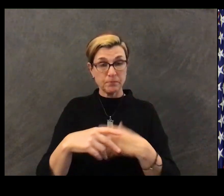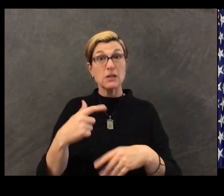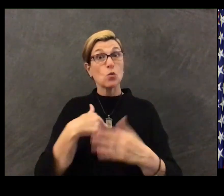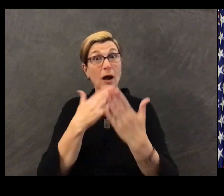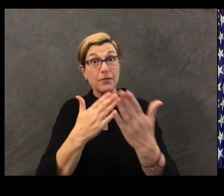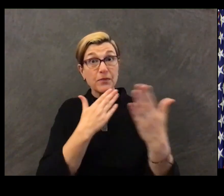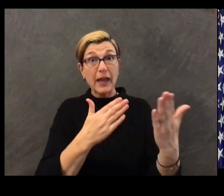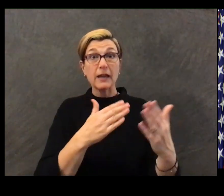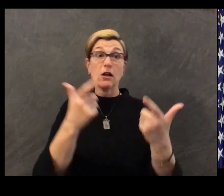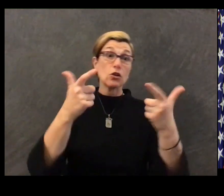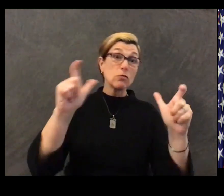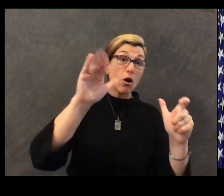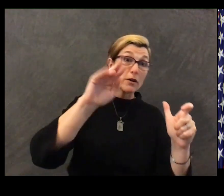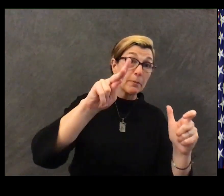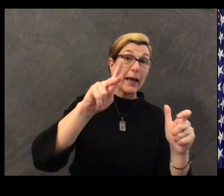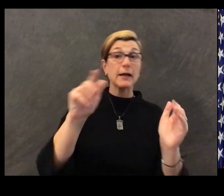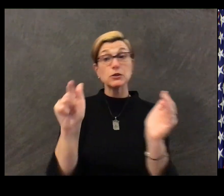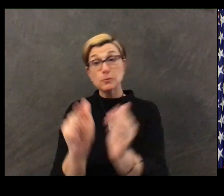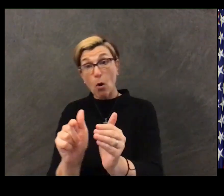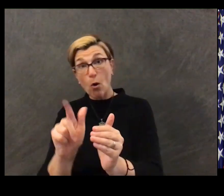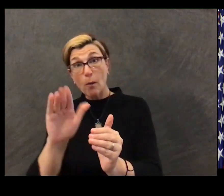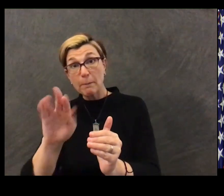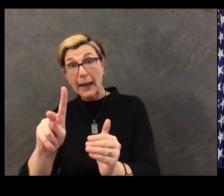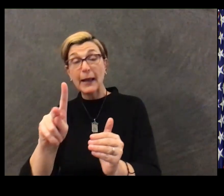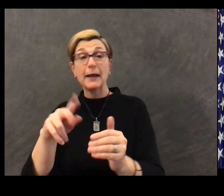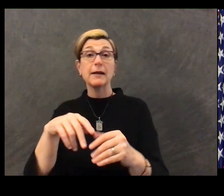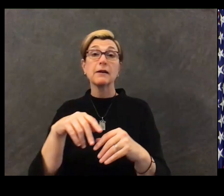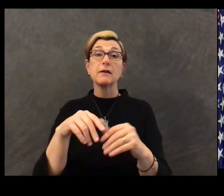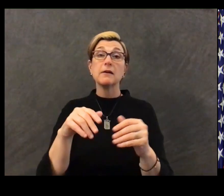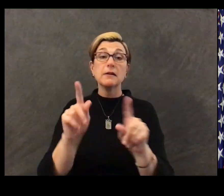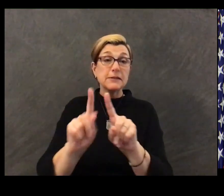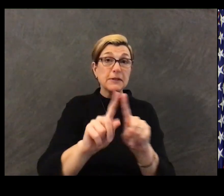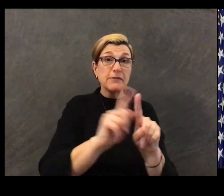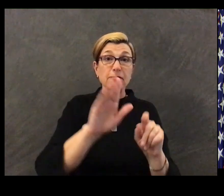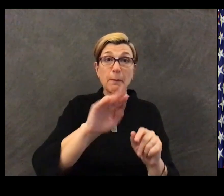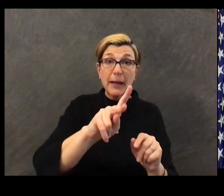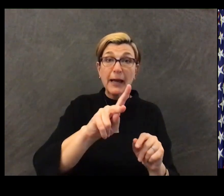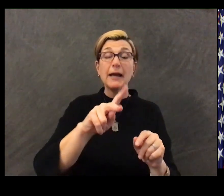little banks the commercial banks of all kinds we had the community banks were